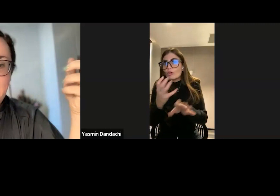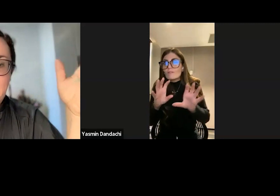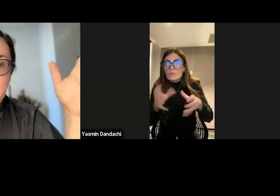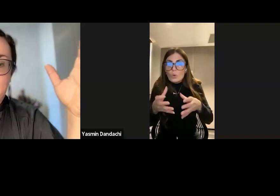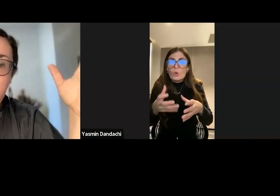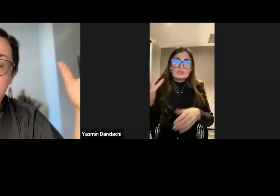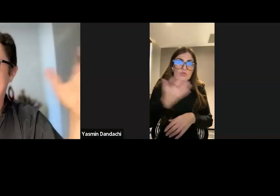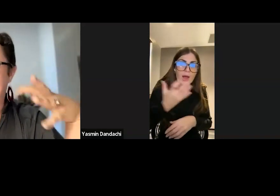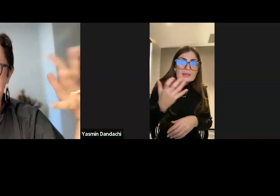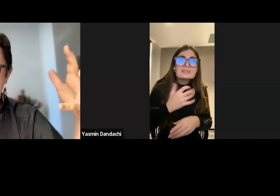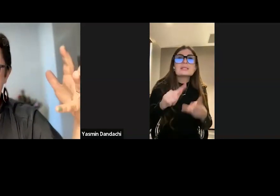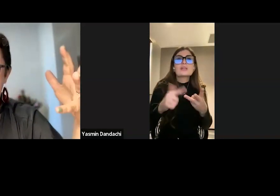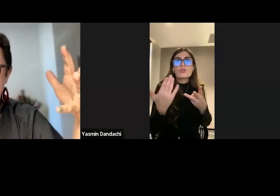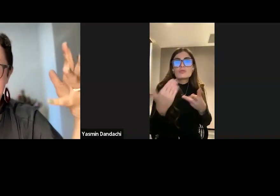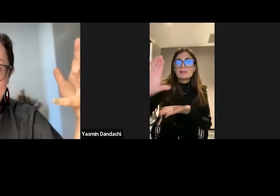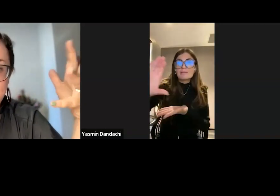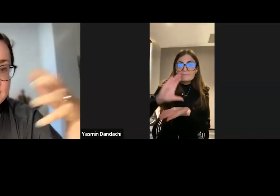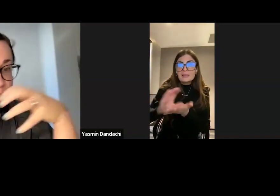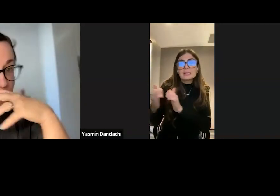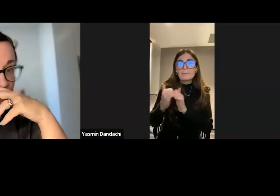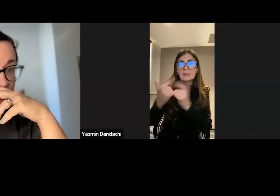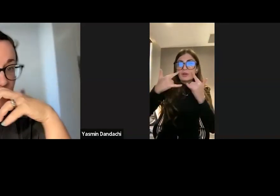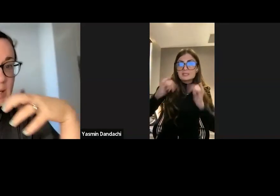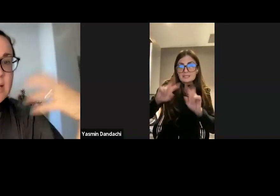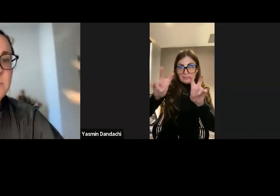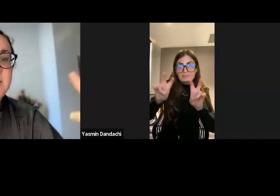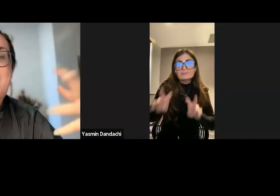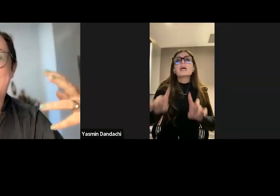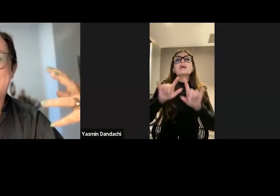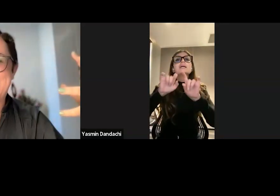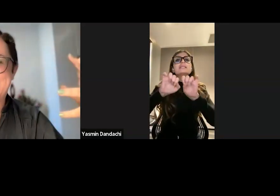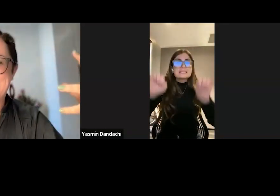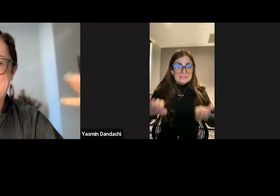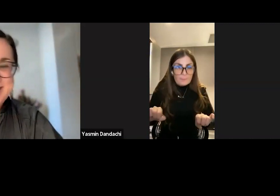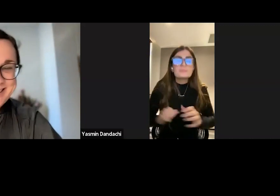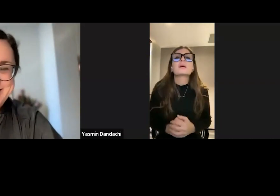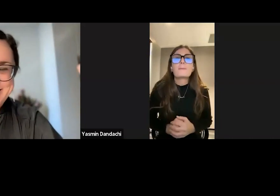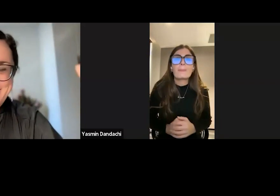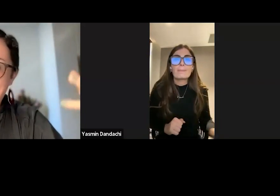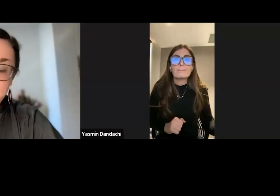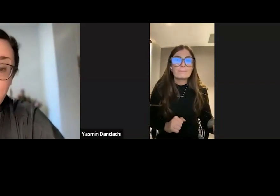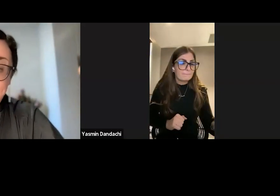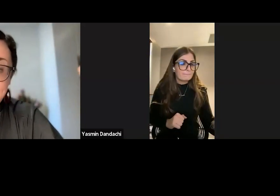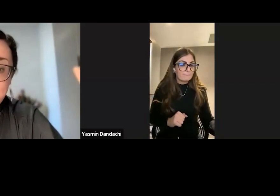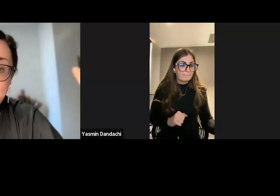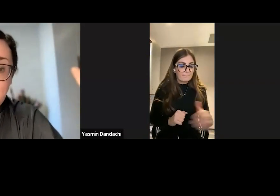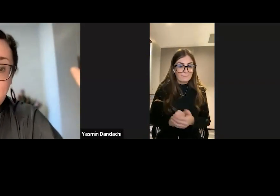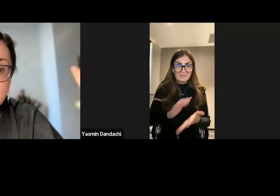funding and peer assessment systems, as well as how we can make the best of the broken systems that we've got,